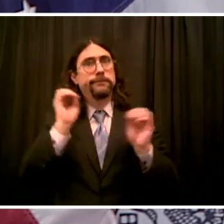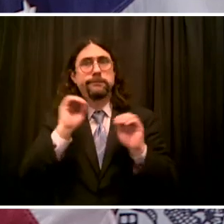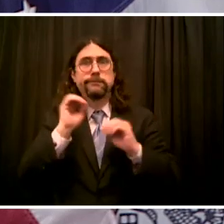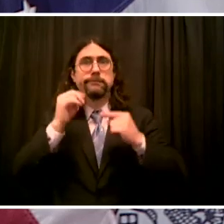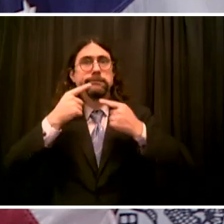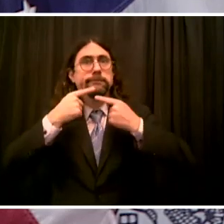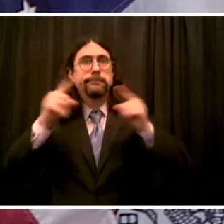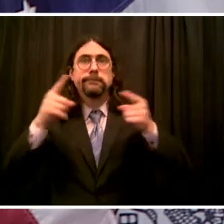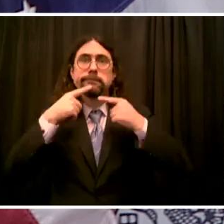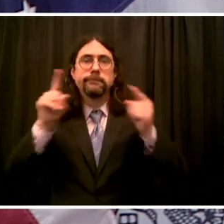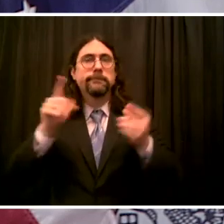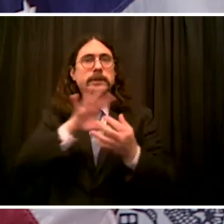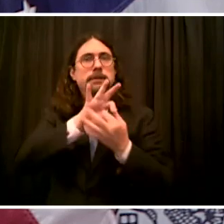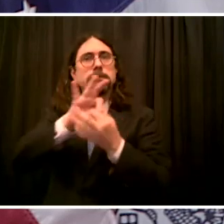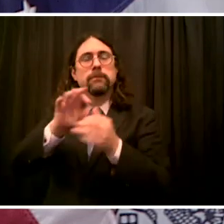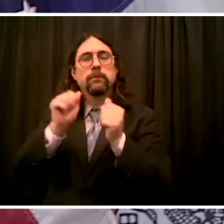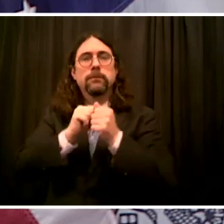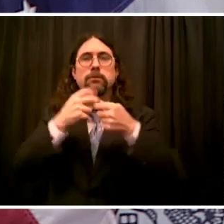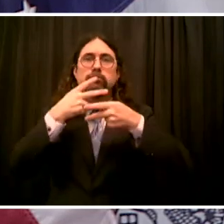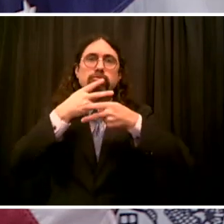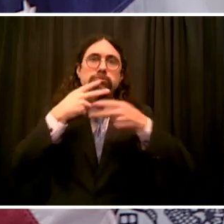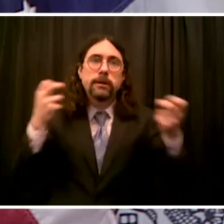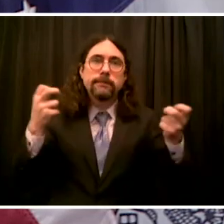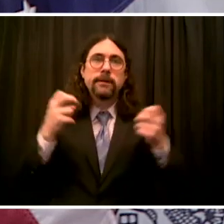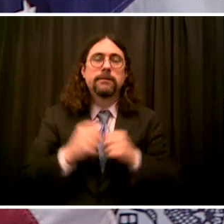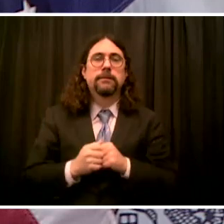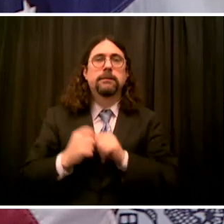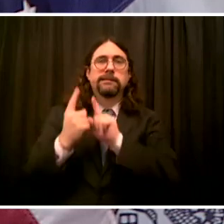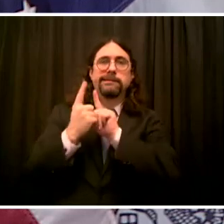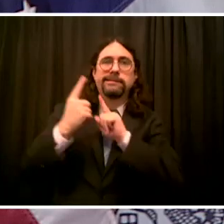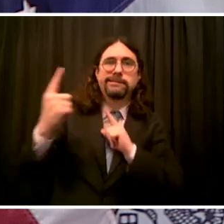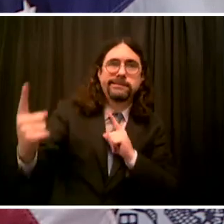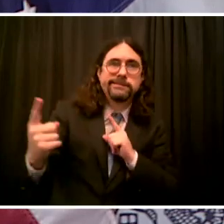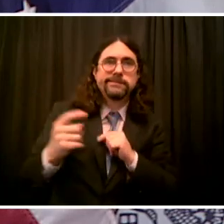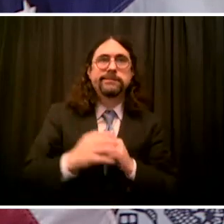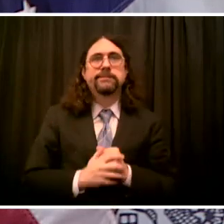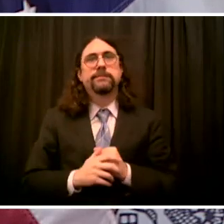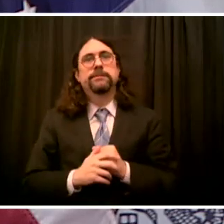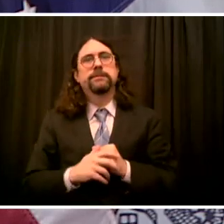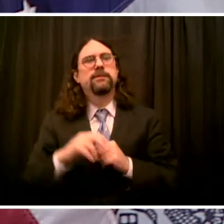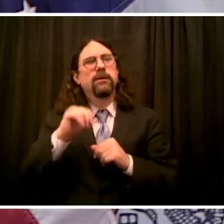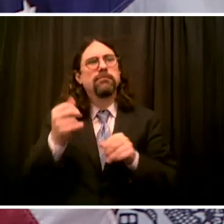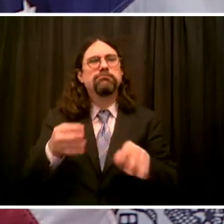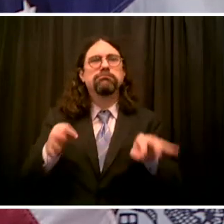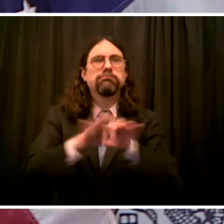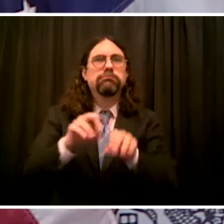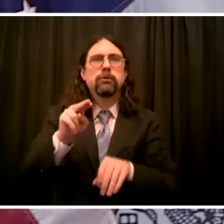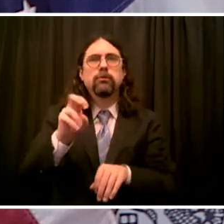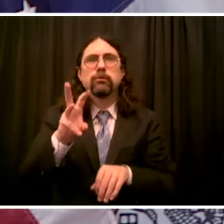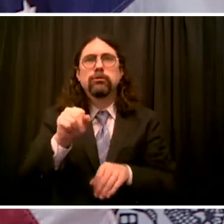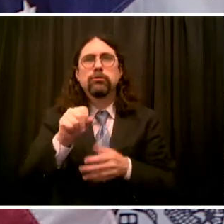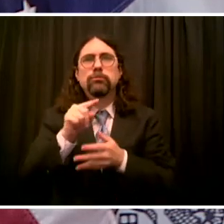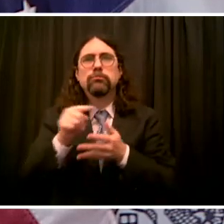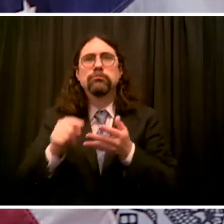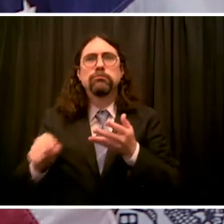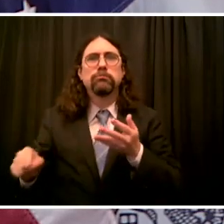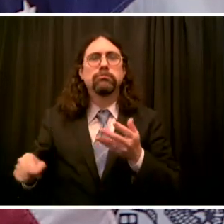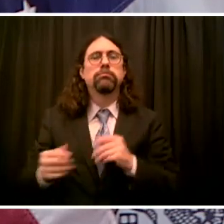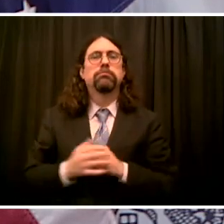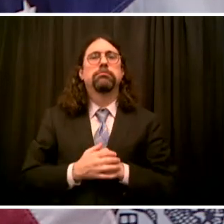ABOUT CLIMATE AND OTHER TOPICS, ESPECIALLY CONSIDERING THE